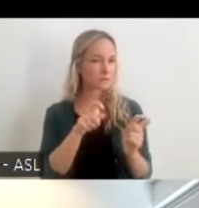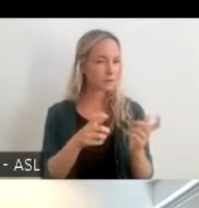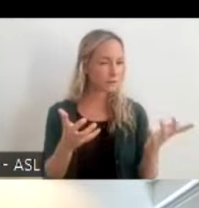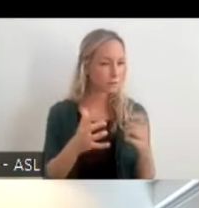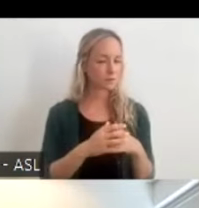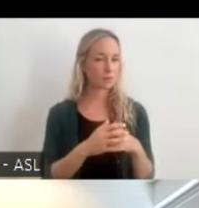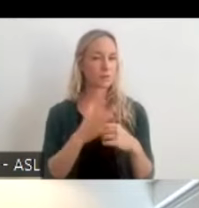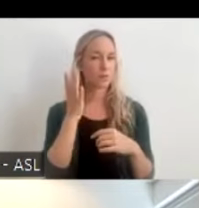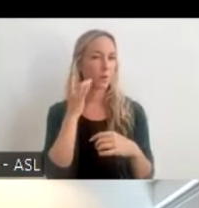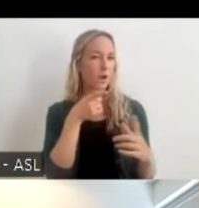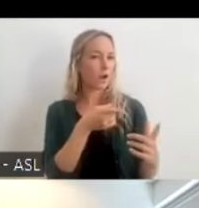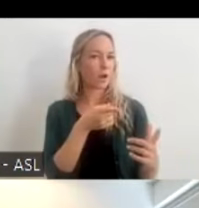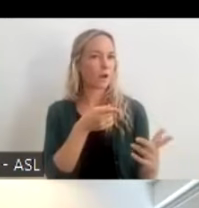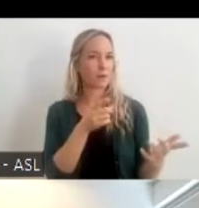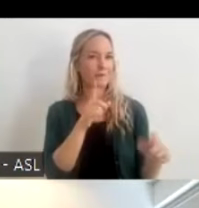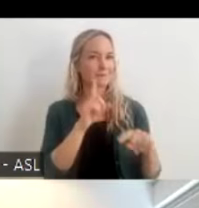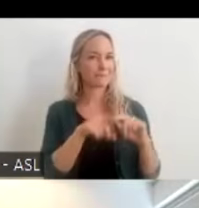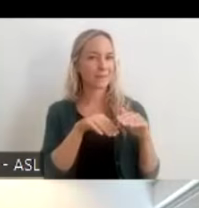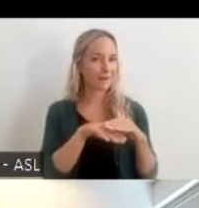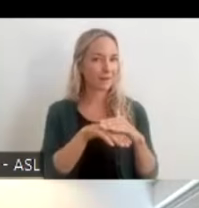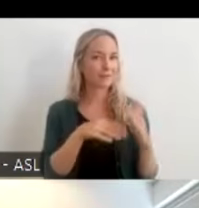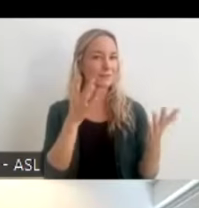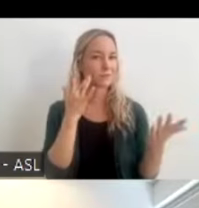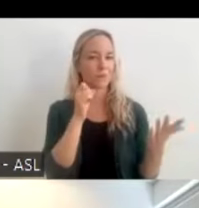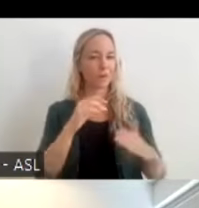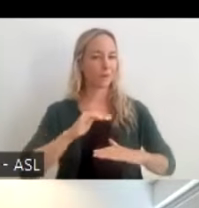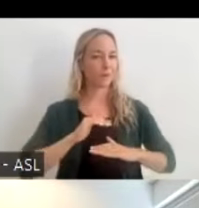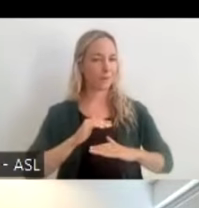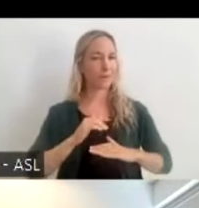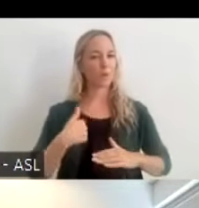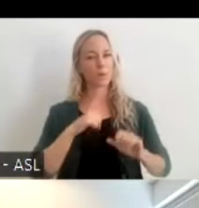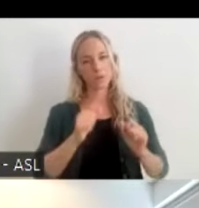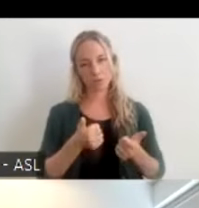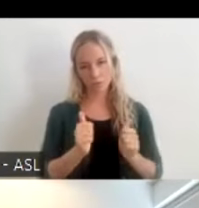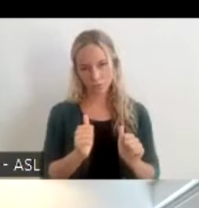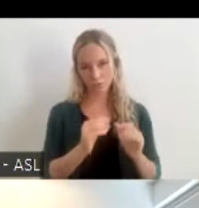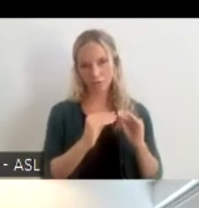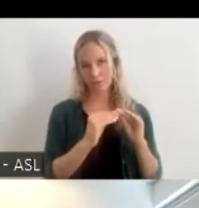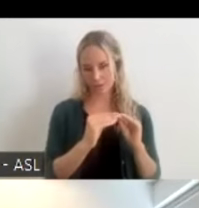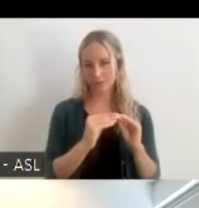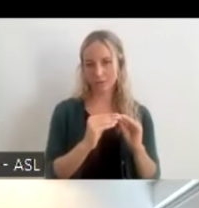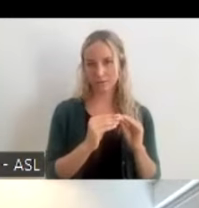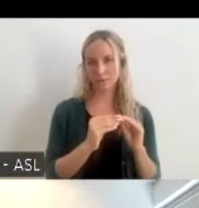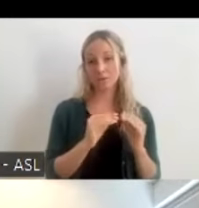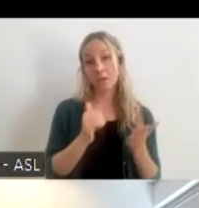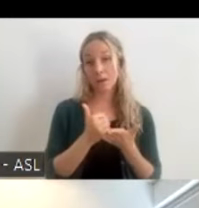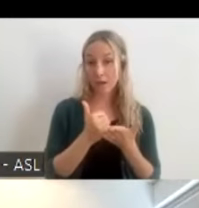in certain ways while it remains challenging in others, So what are the obligations? So places of public